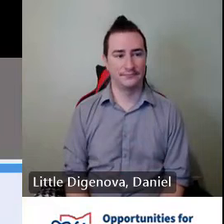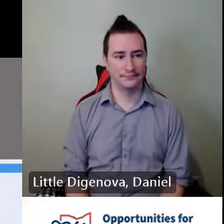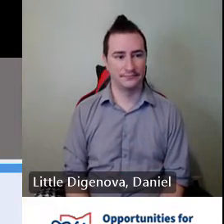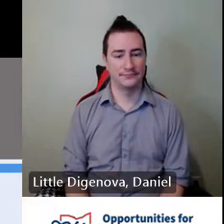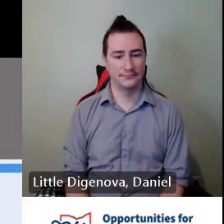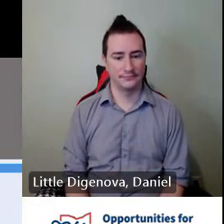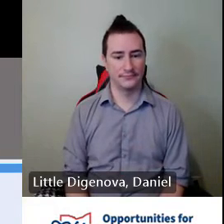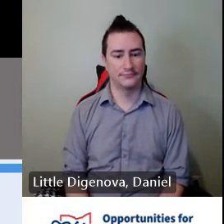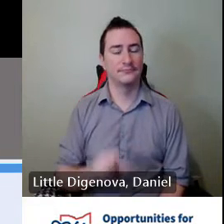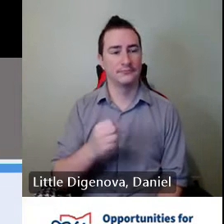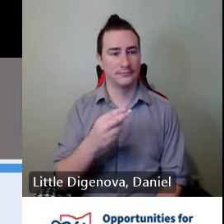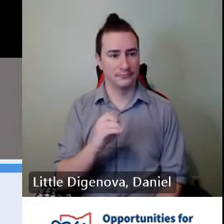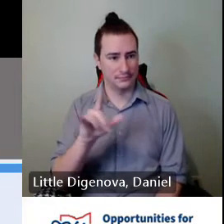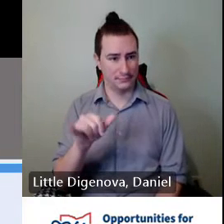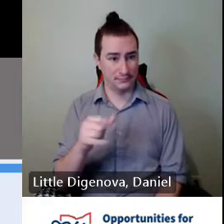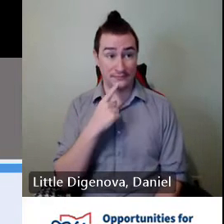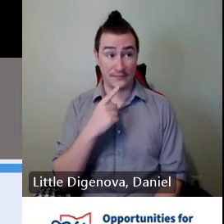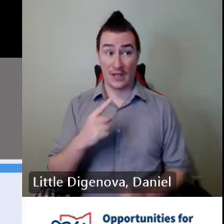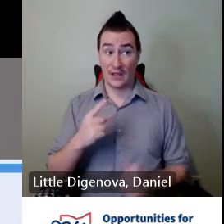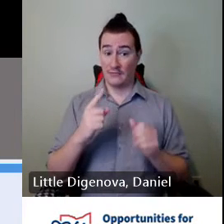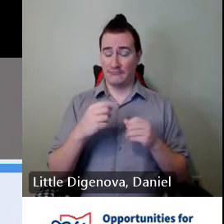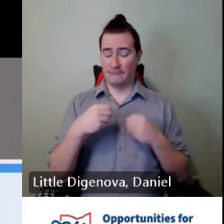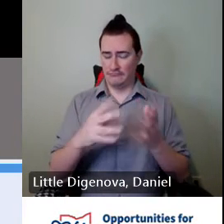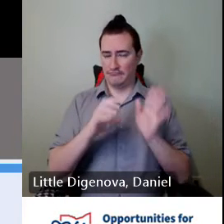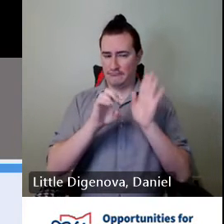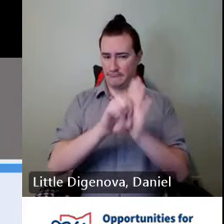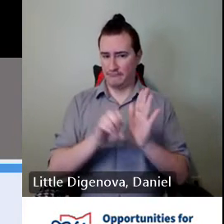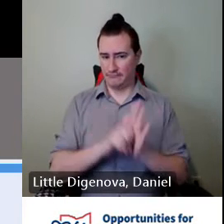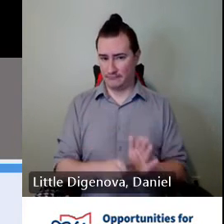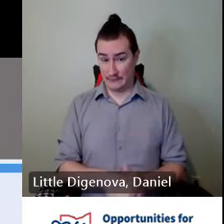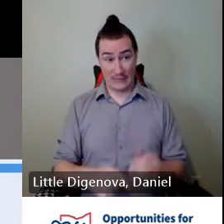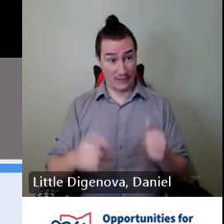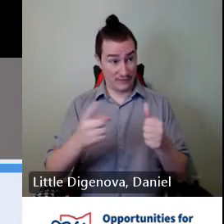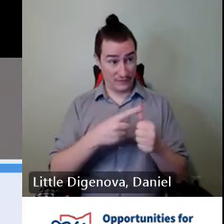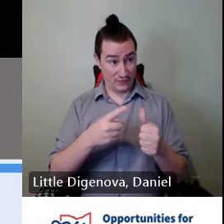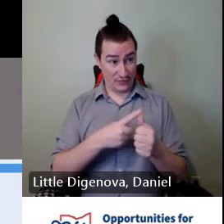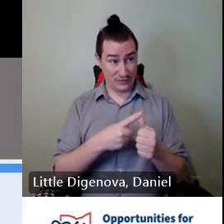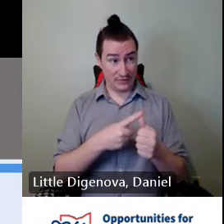Our first example is to make the environment accessible as a form of reasonable accommodation.